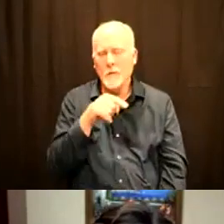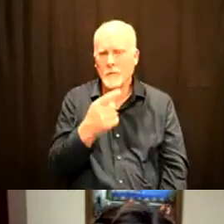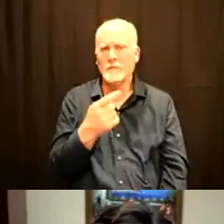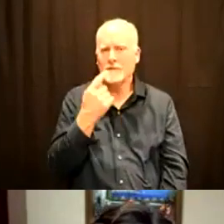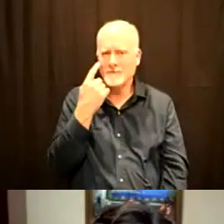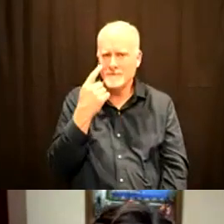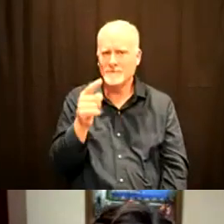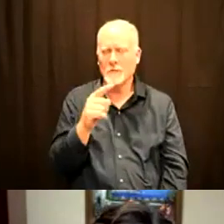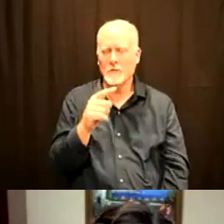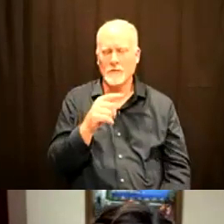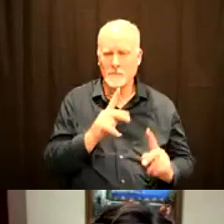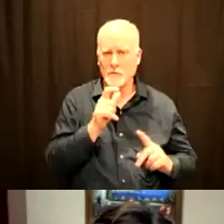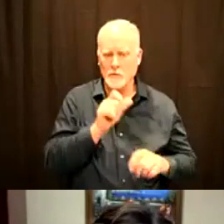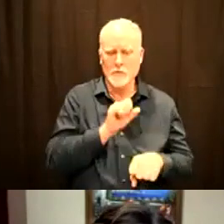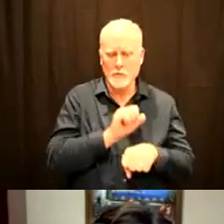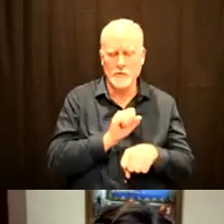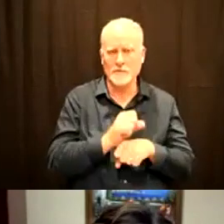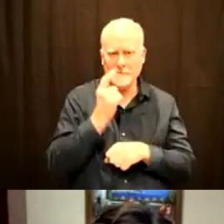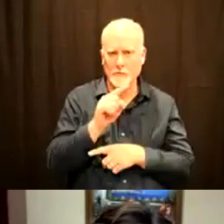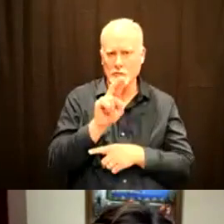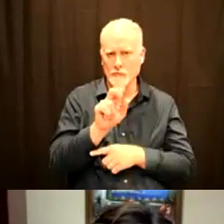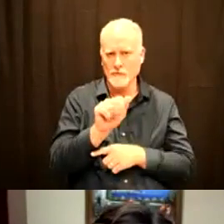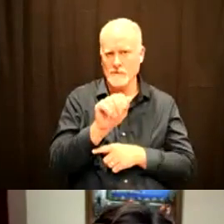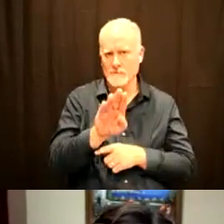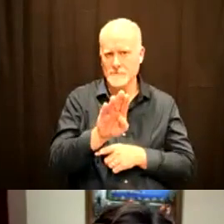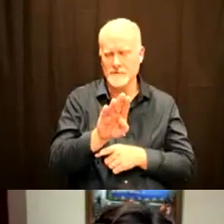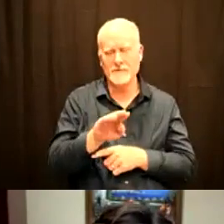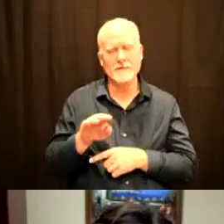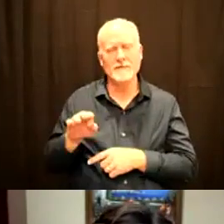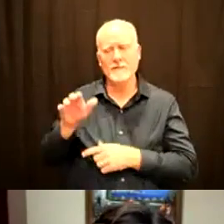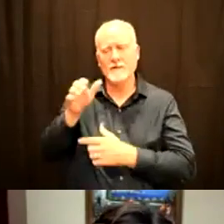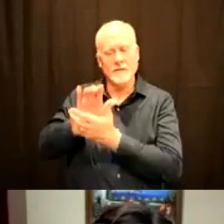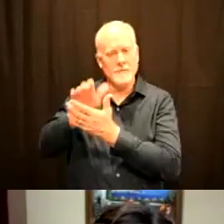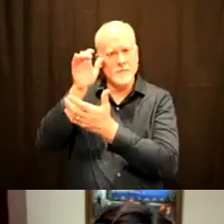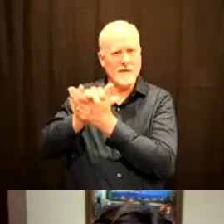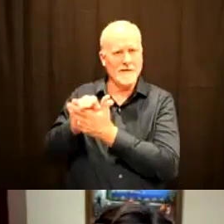for the the general public which is what spouses generally would fall into but when they become